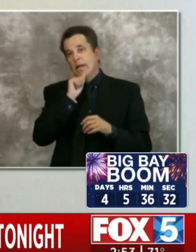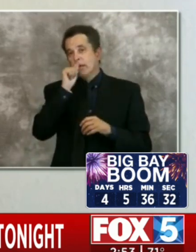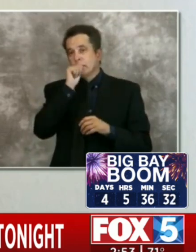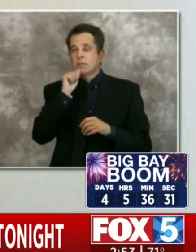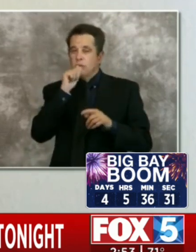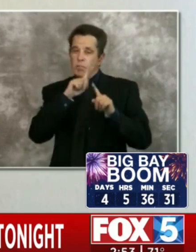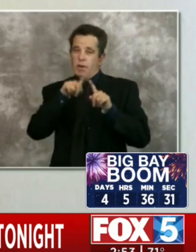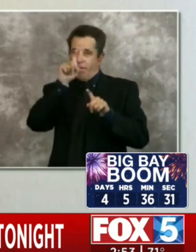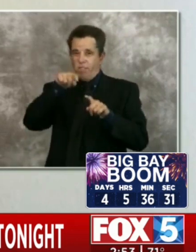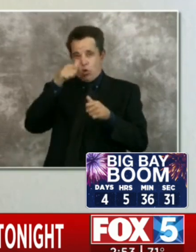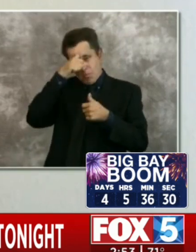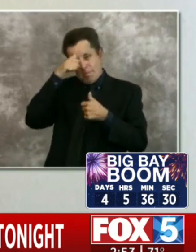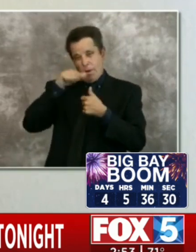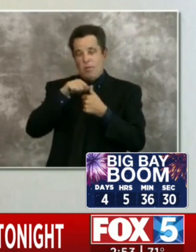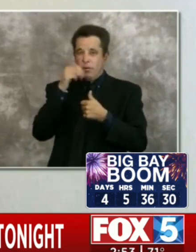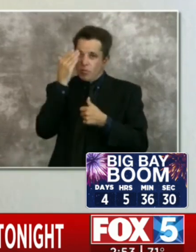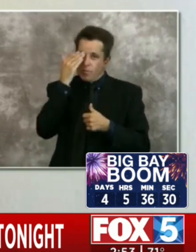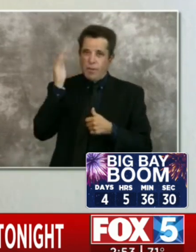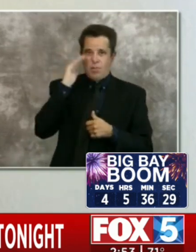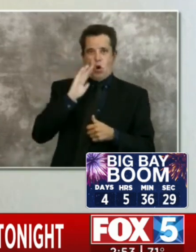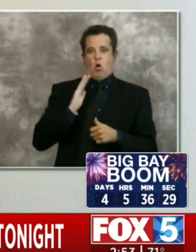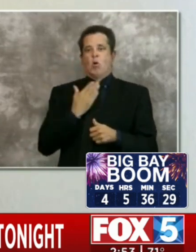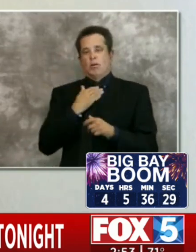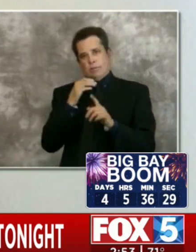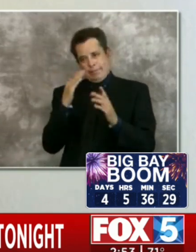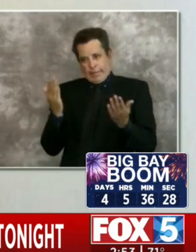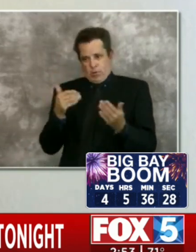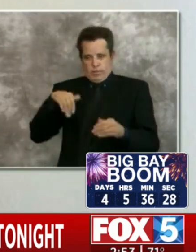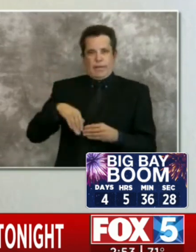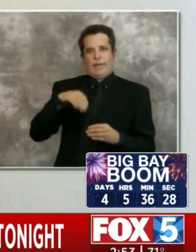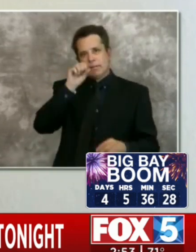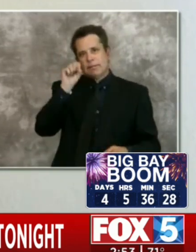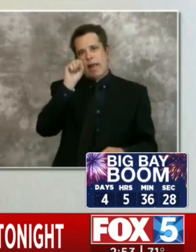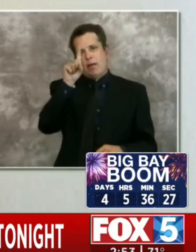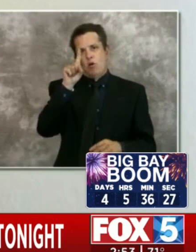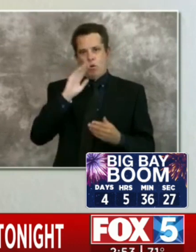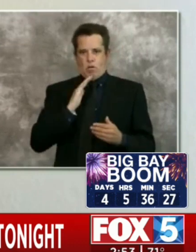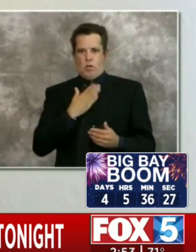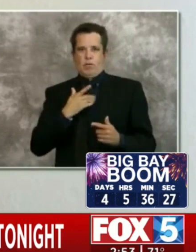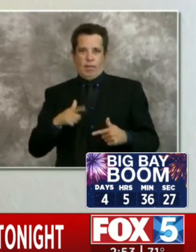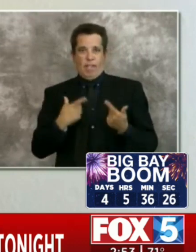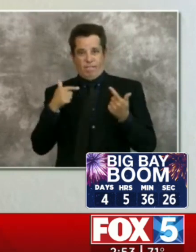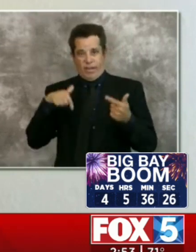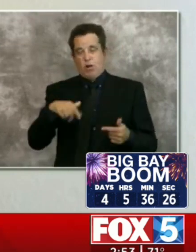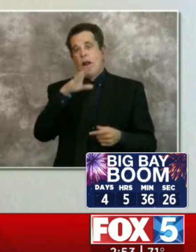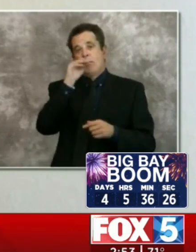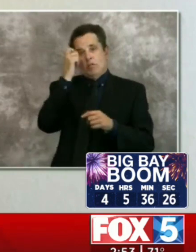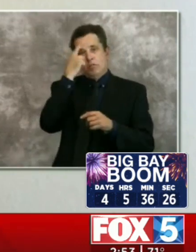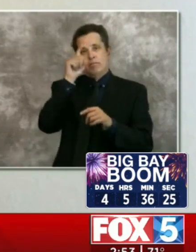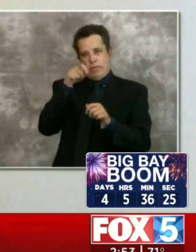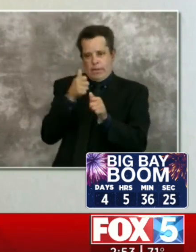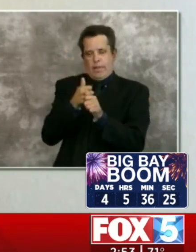DIFFICULT ALL WE KNOW THAT WE HAVE BEEN THROUGH A LOT. BUT WE REALLY HAVE TO BE MINDFUL.